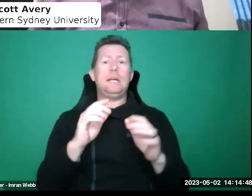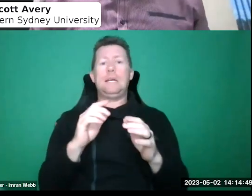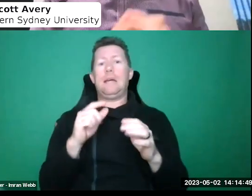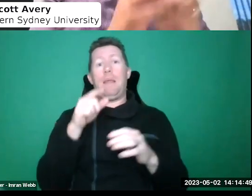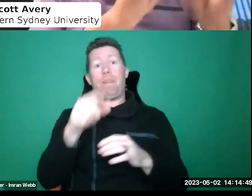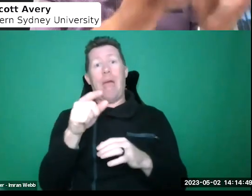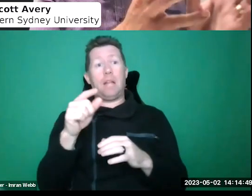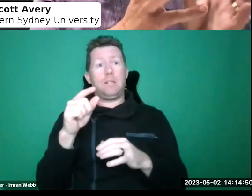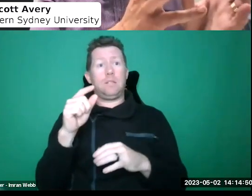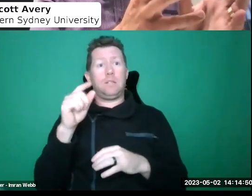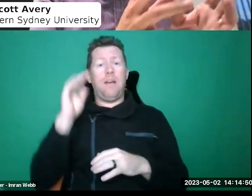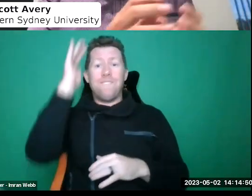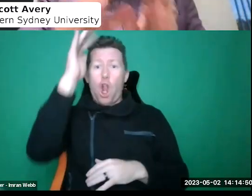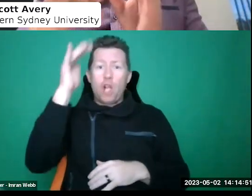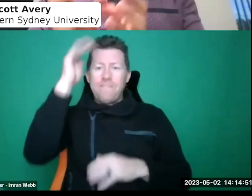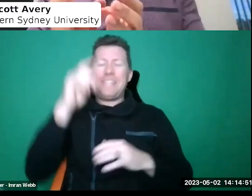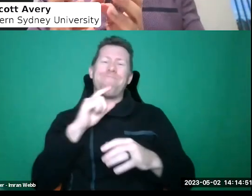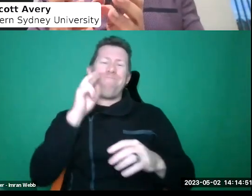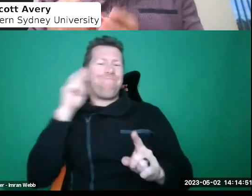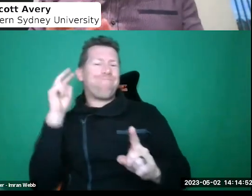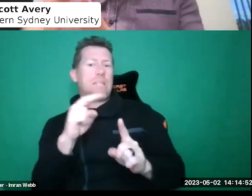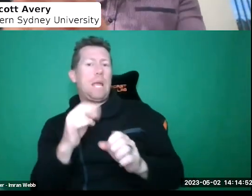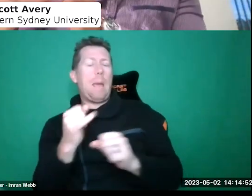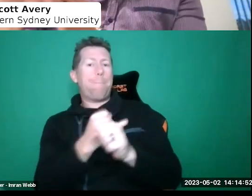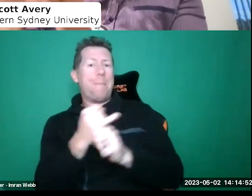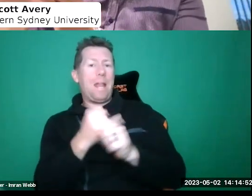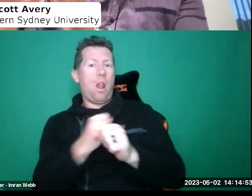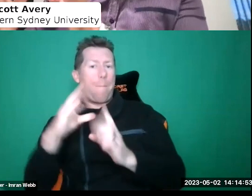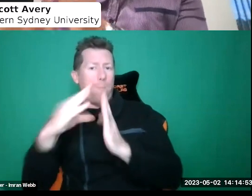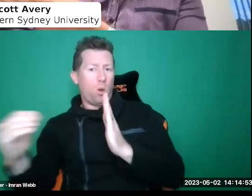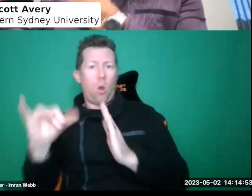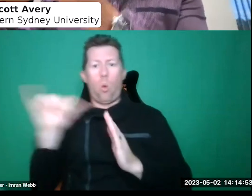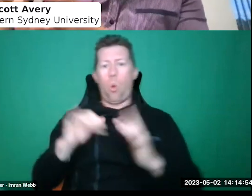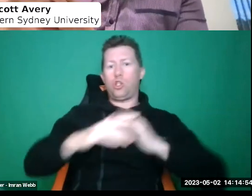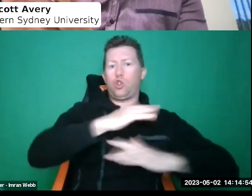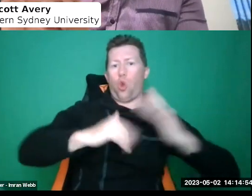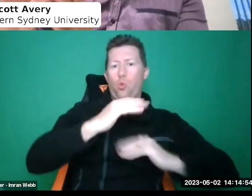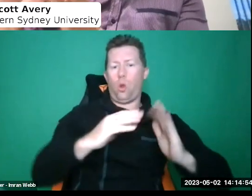we talk about a medical model, we talk about a social model and what we're talking about this no word for disability.